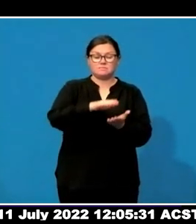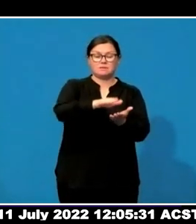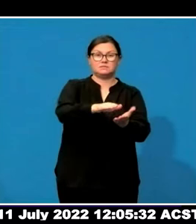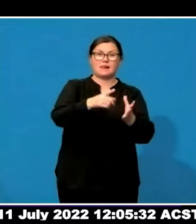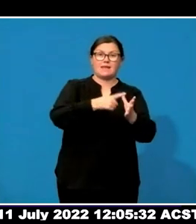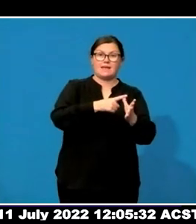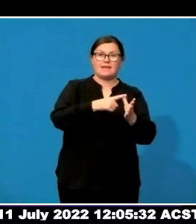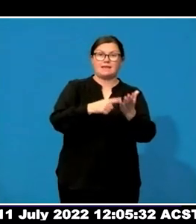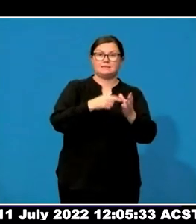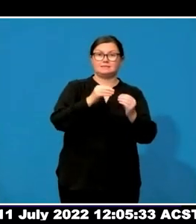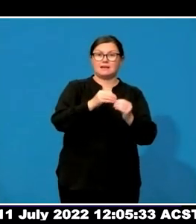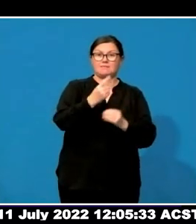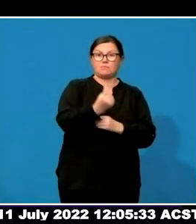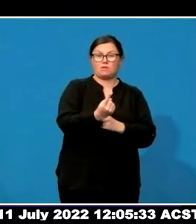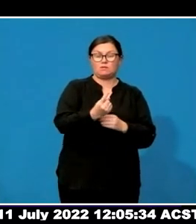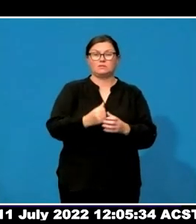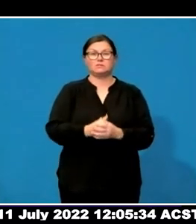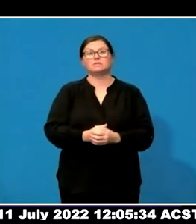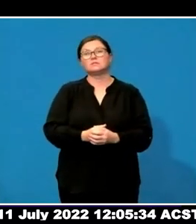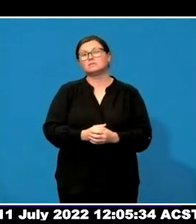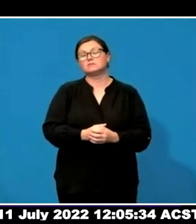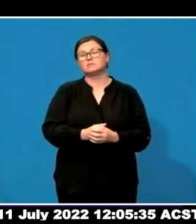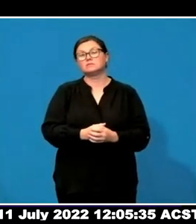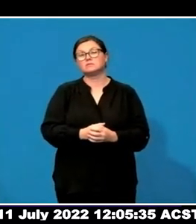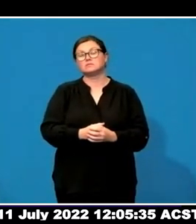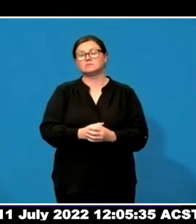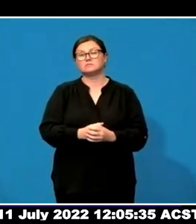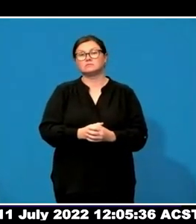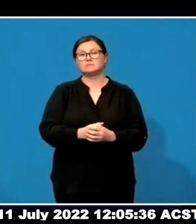Annexures to Daisy's statement are at Hearing Bundle A, tabs 2 to 7.